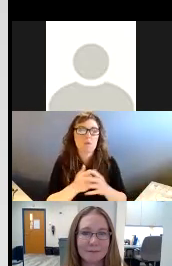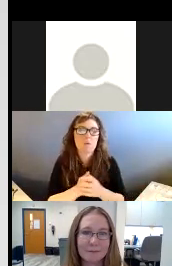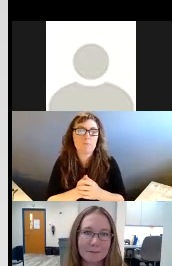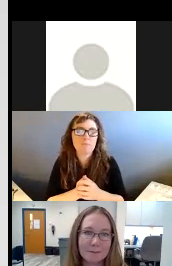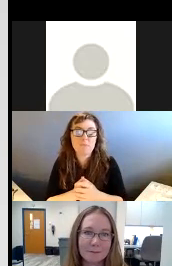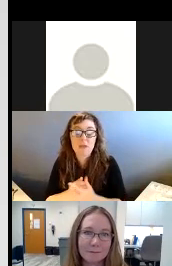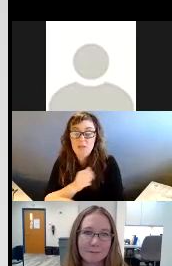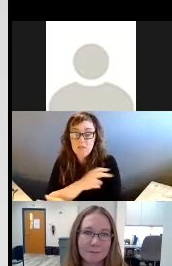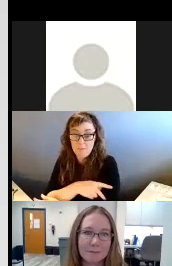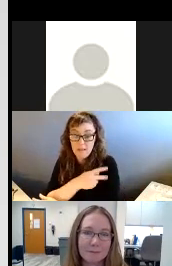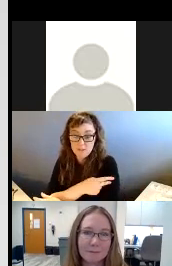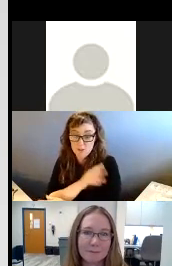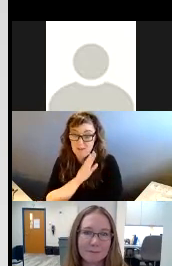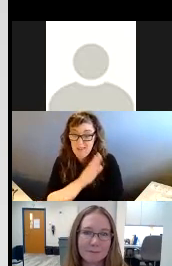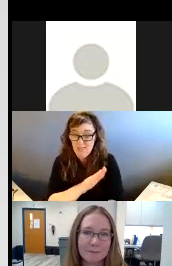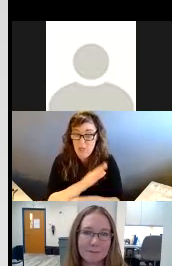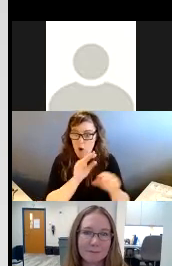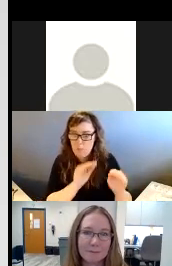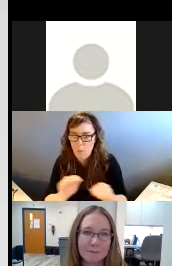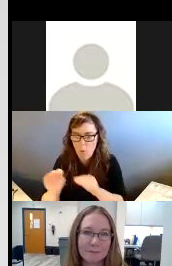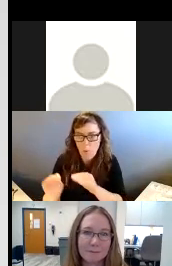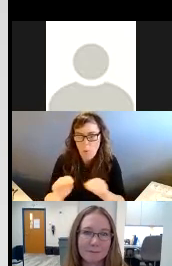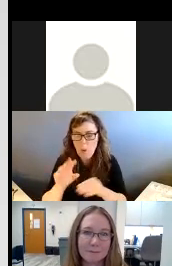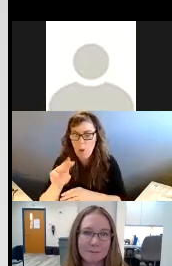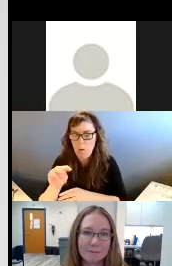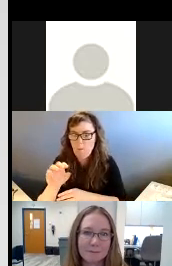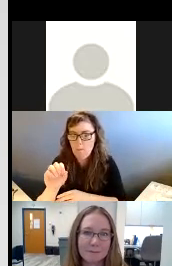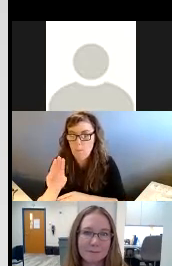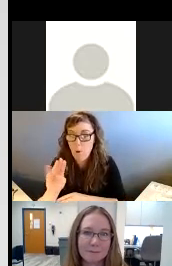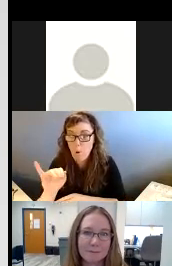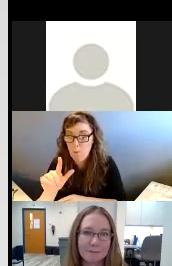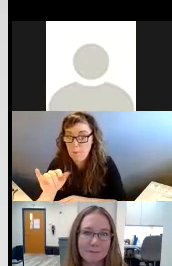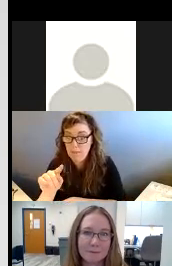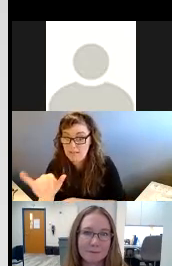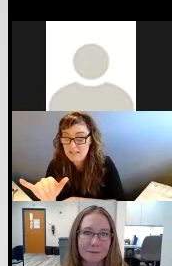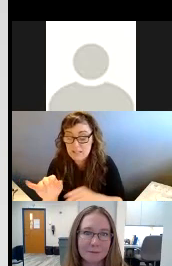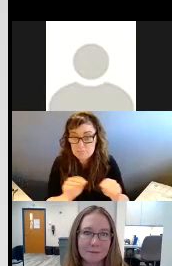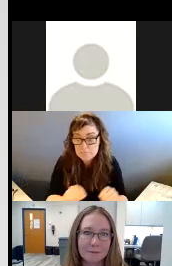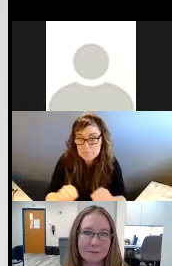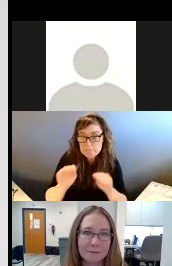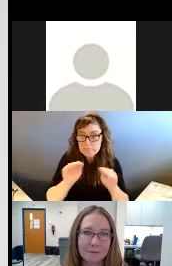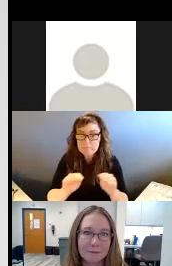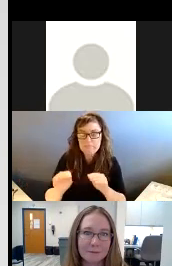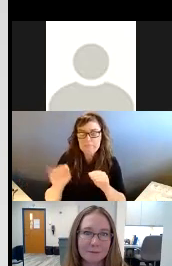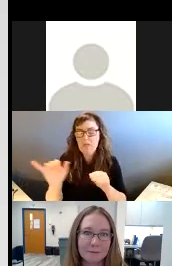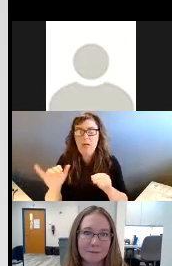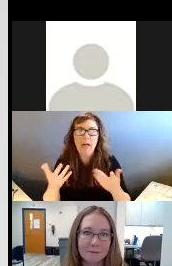MOBILITY AS WELL AS THE EQUIPMENT THEY ARE USING. A LOT OF TIMES IT'S WHEELCHAIR MEASUREMENTS,